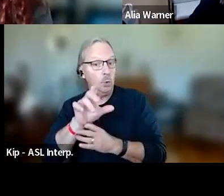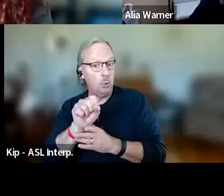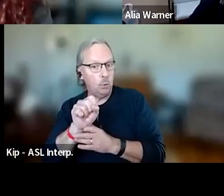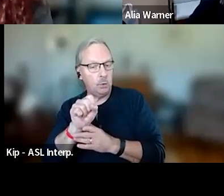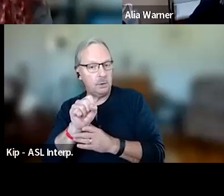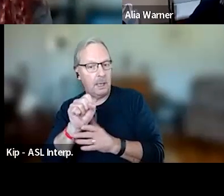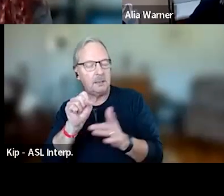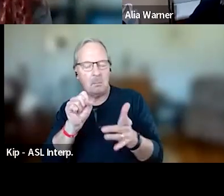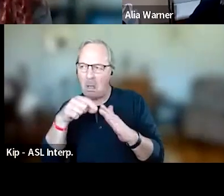people in the future.